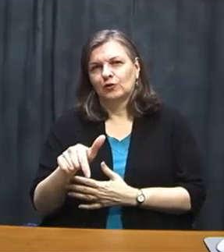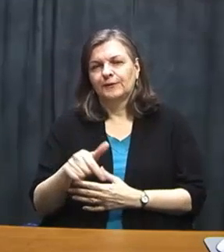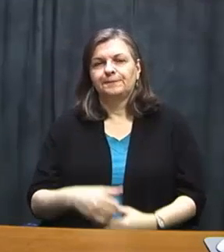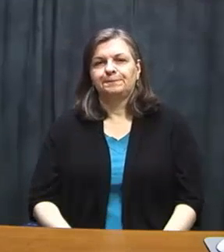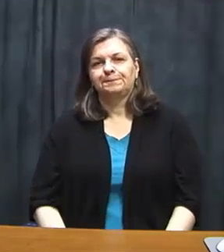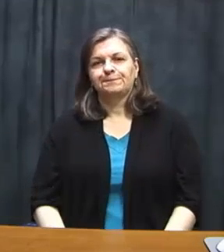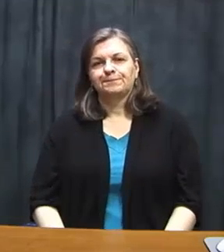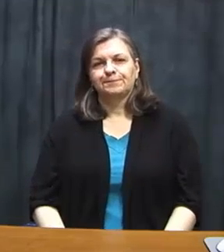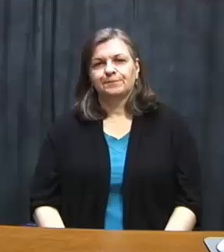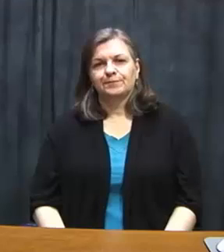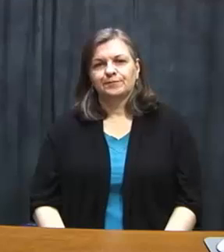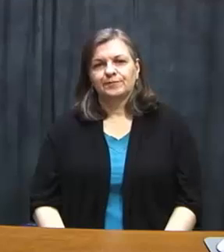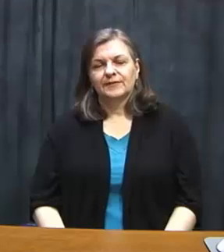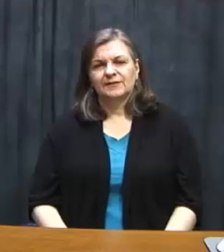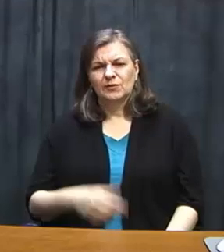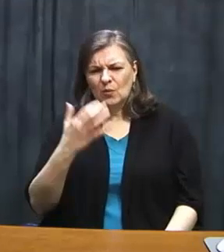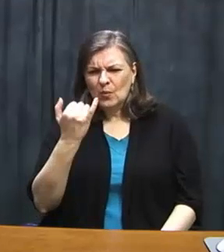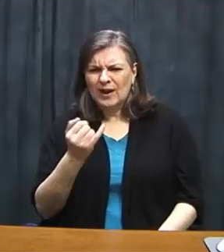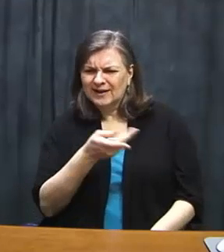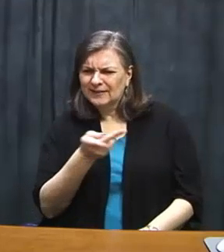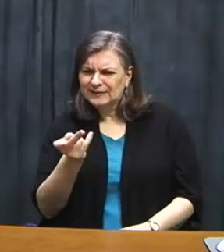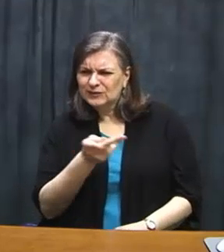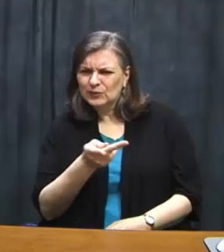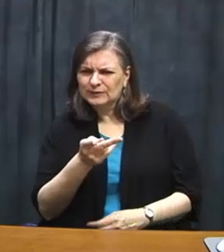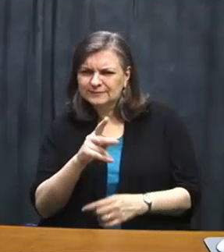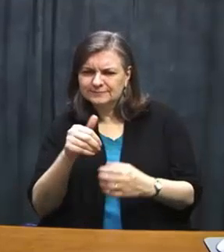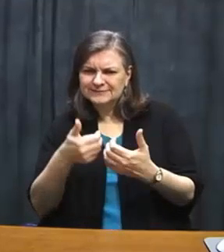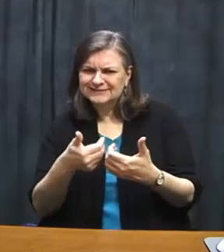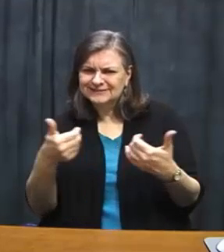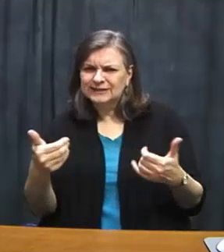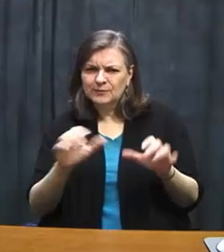these able to put into categories pretty easily